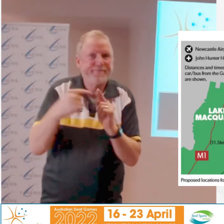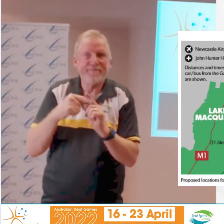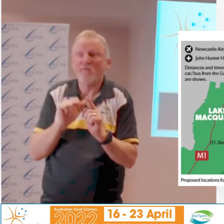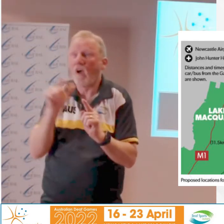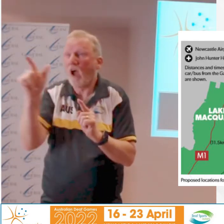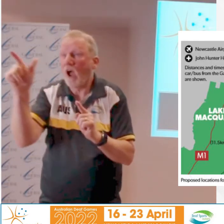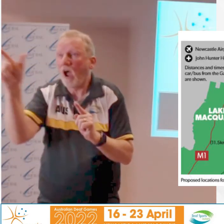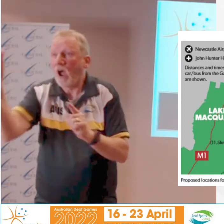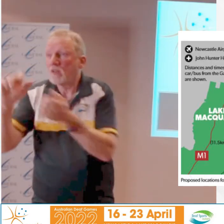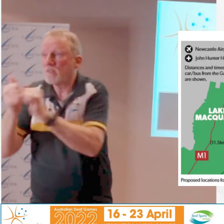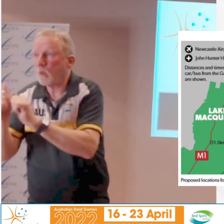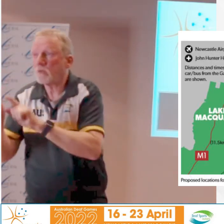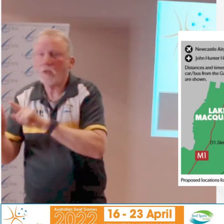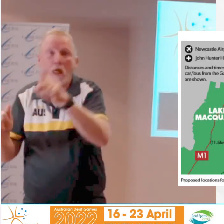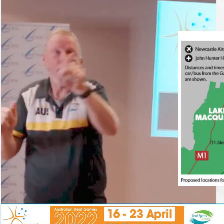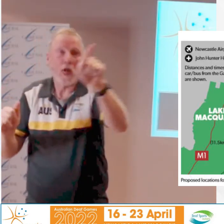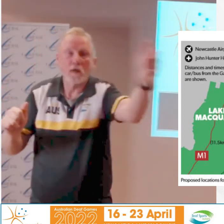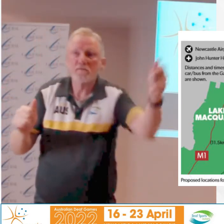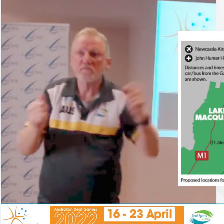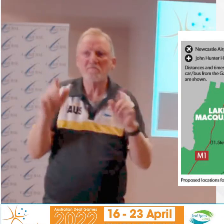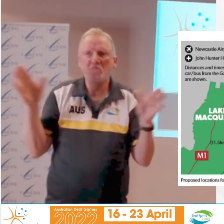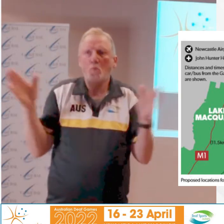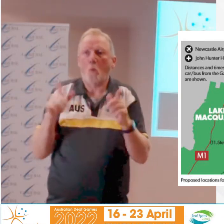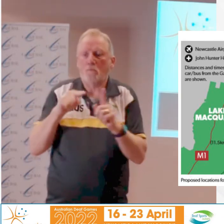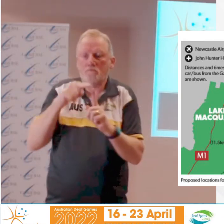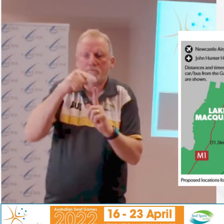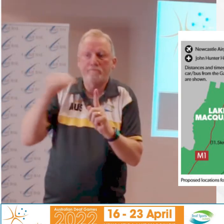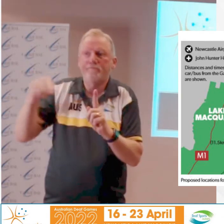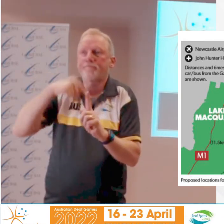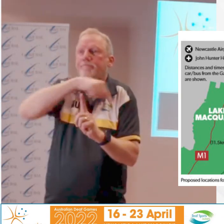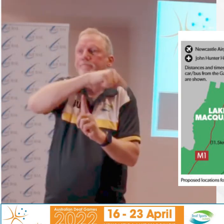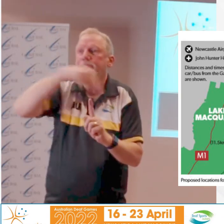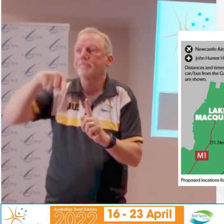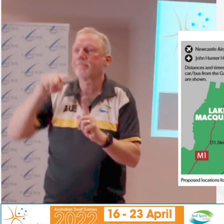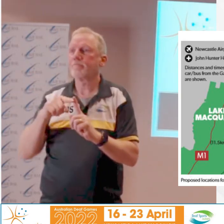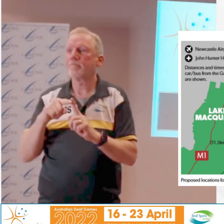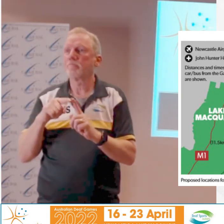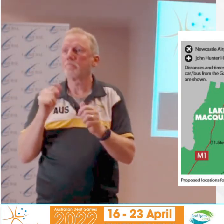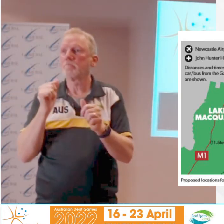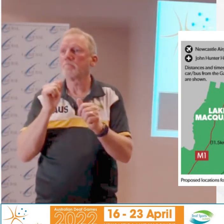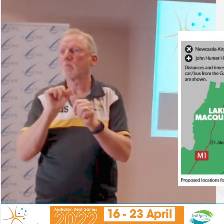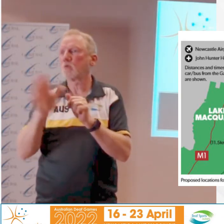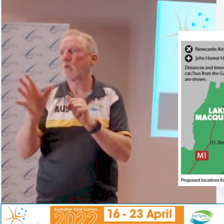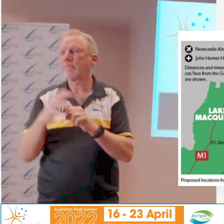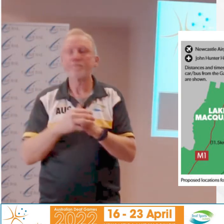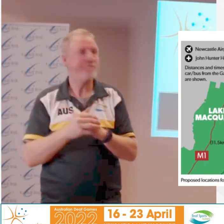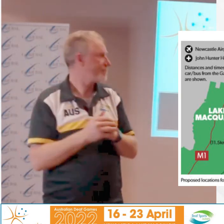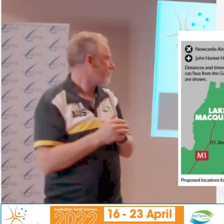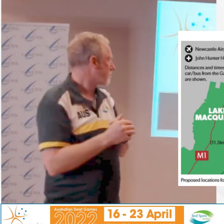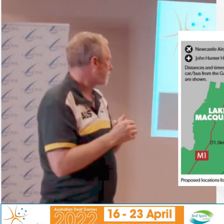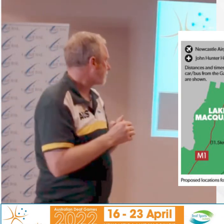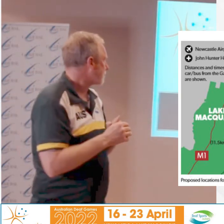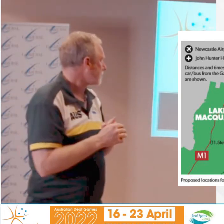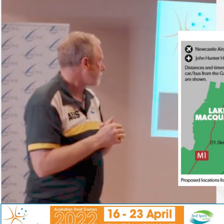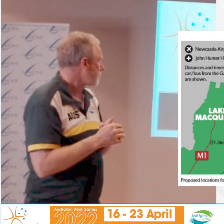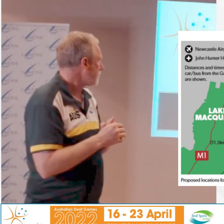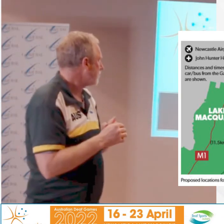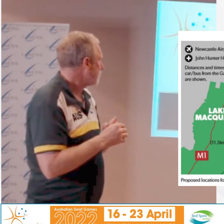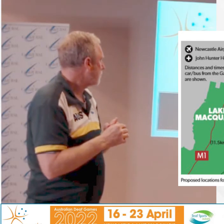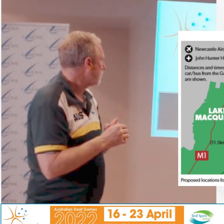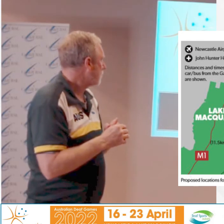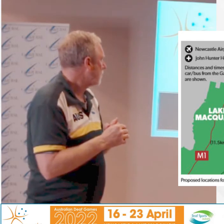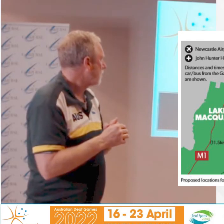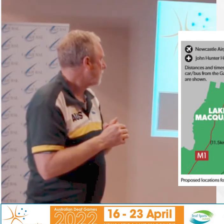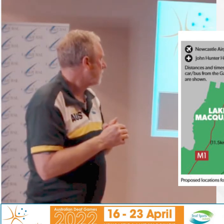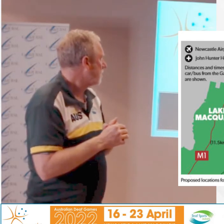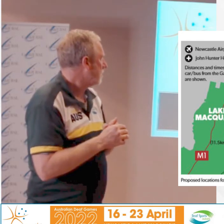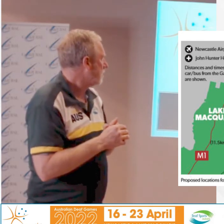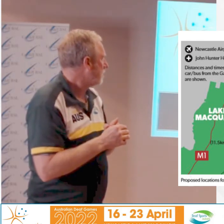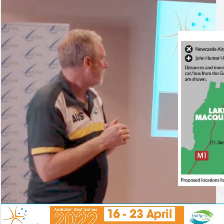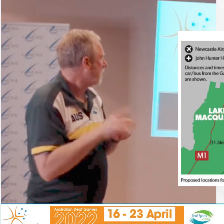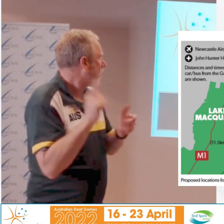we're quite lucky that sports are all within a short distance of each other